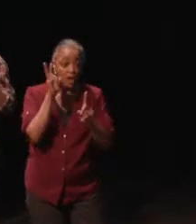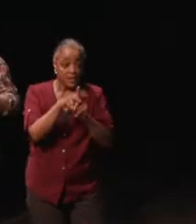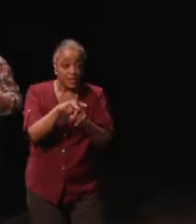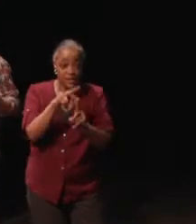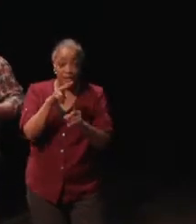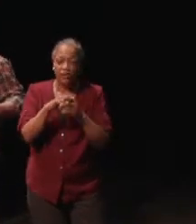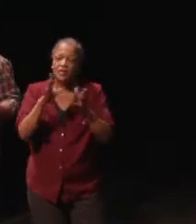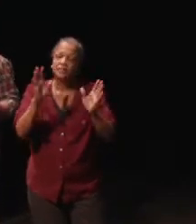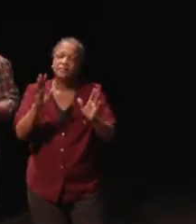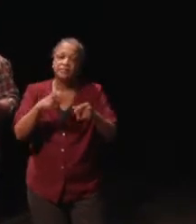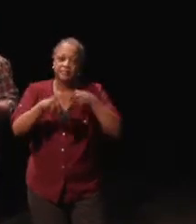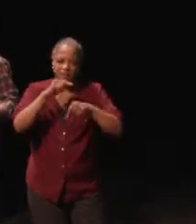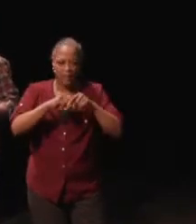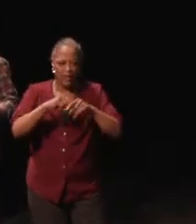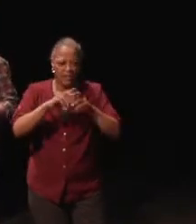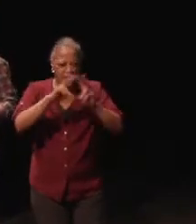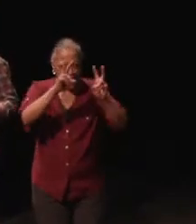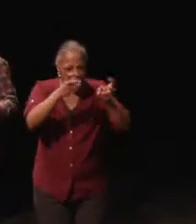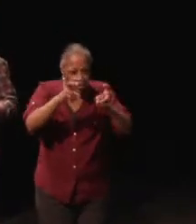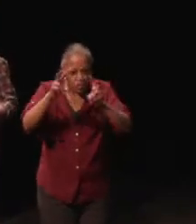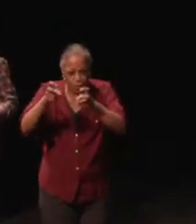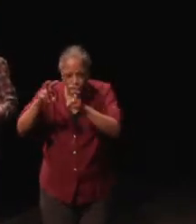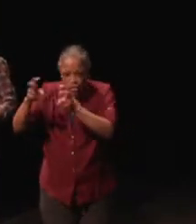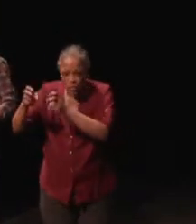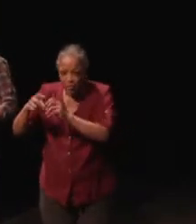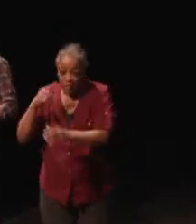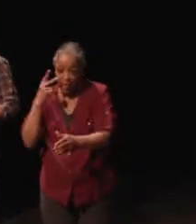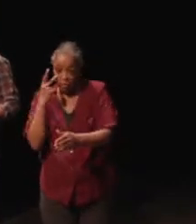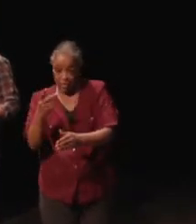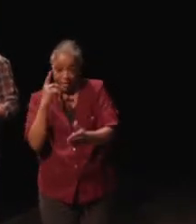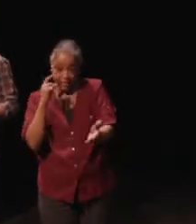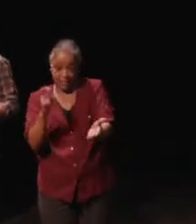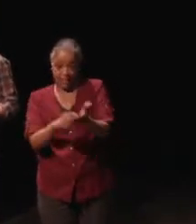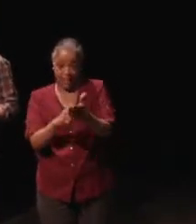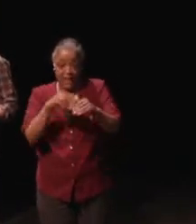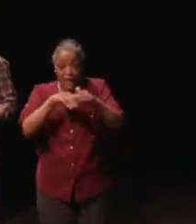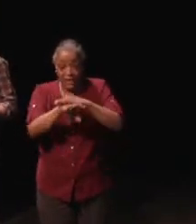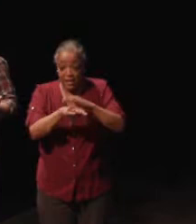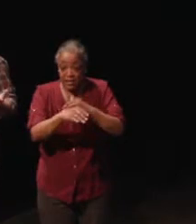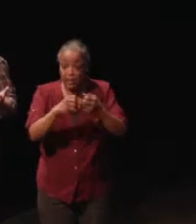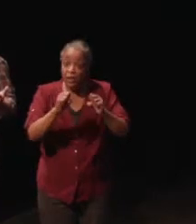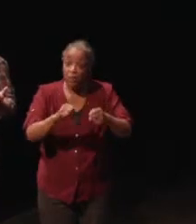Breaking down the issues that you witness, that are accessibility problems,